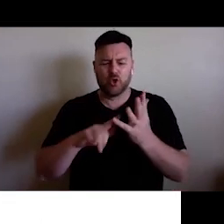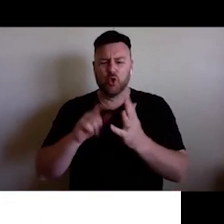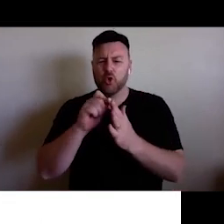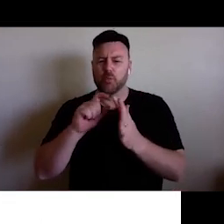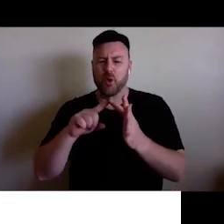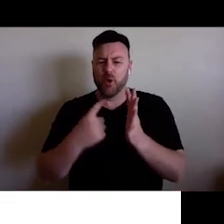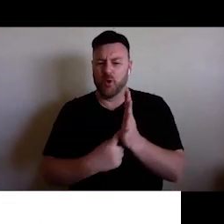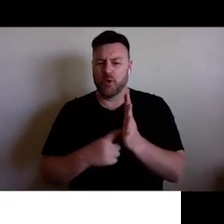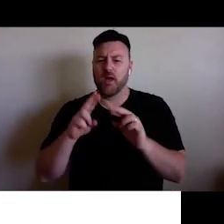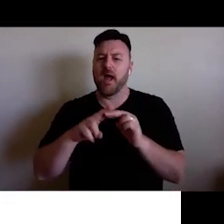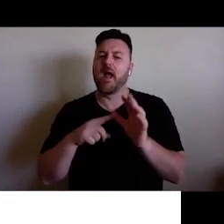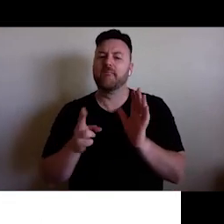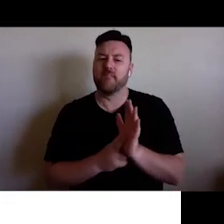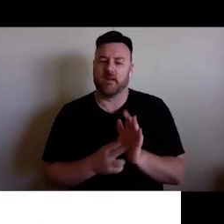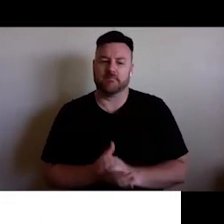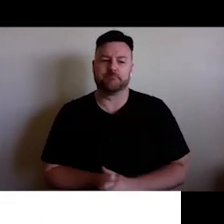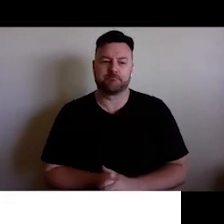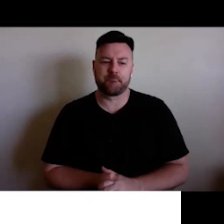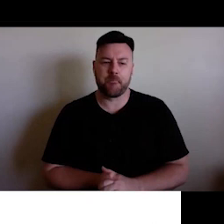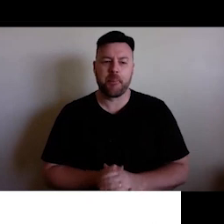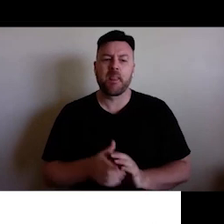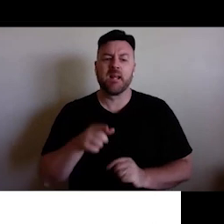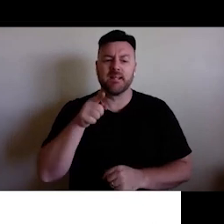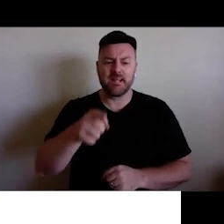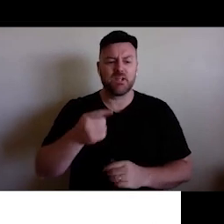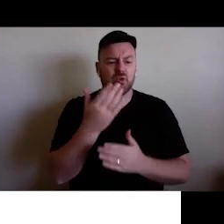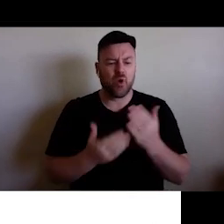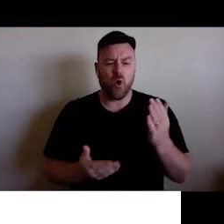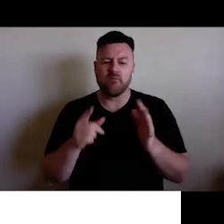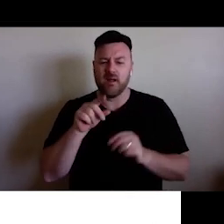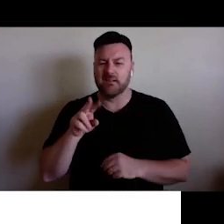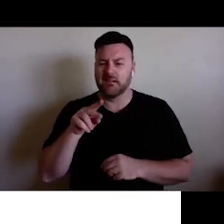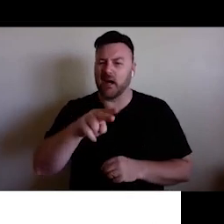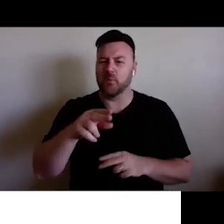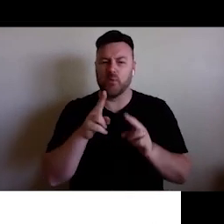which eventually became a game called Broken Age. Tim shafer is